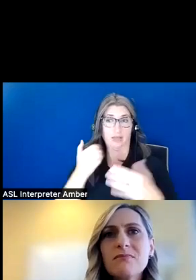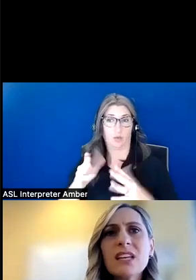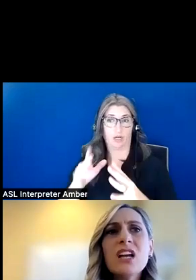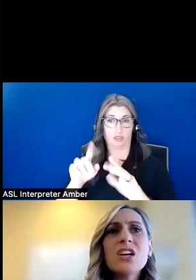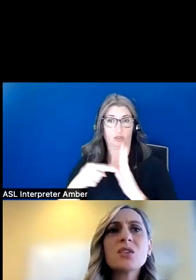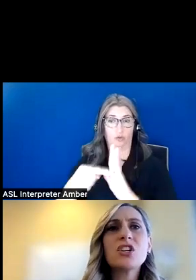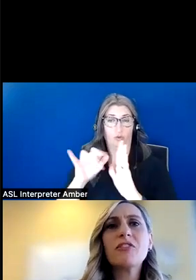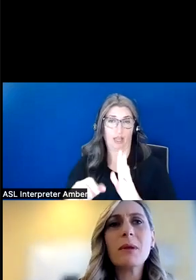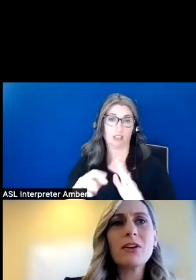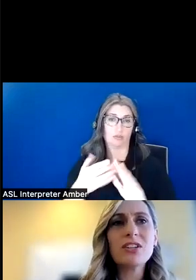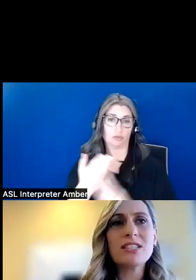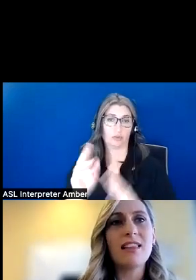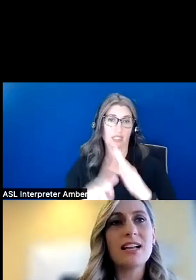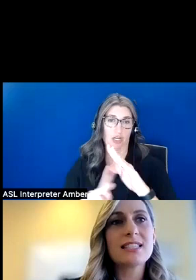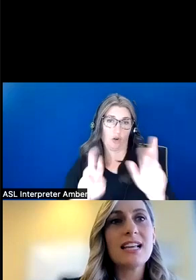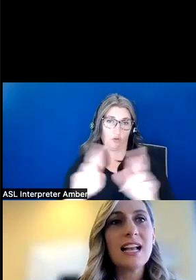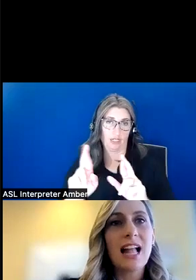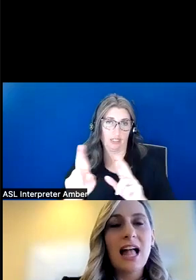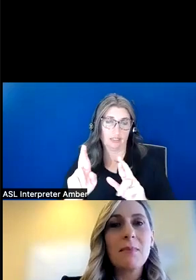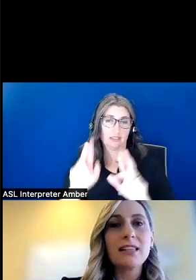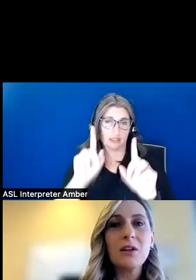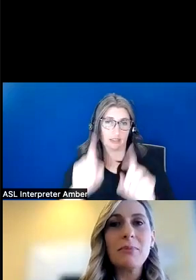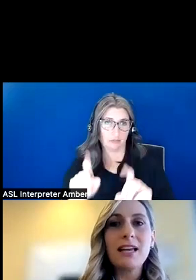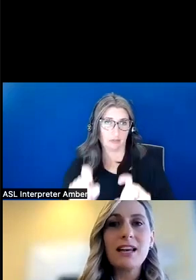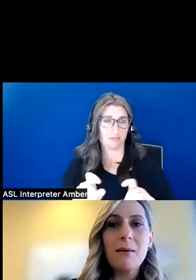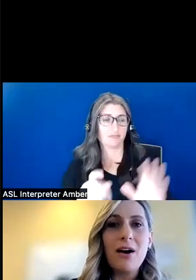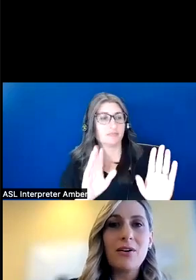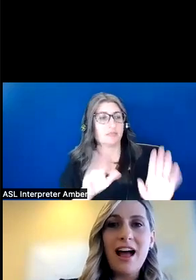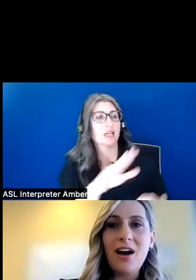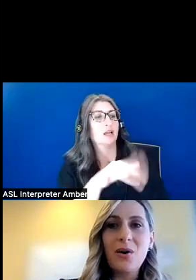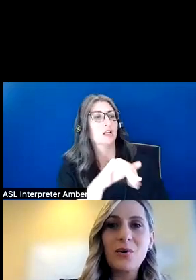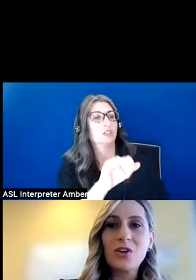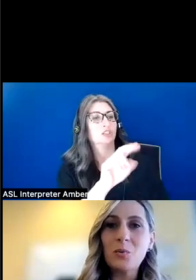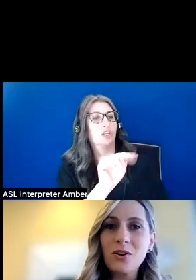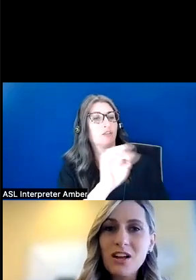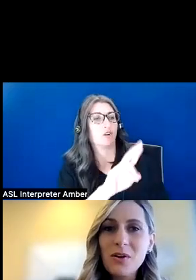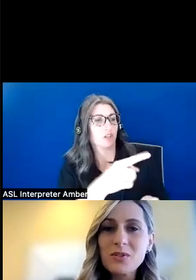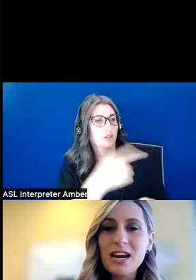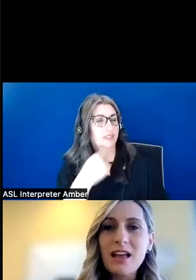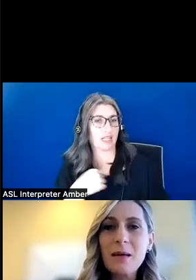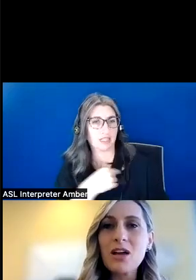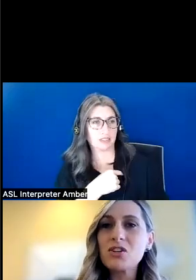Jennifer, maybe you could tell us a little bit about how you worked on those data and